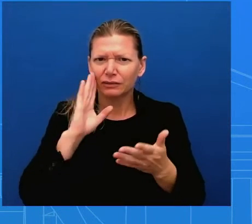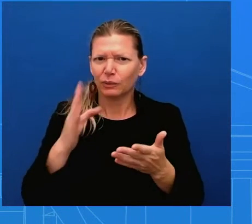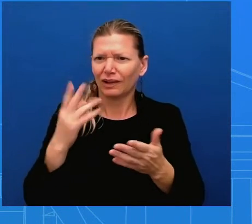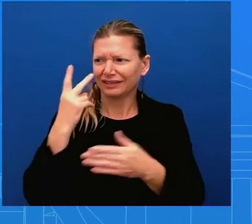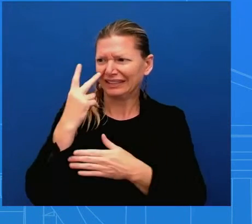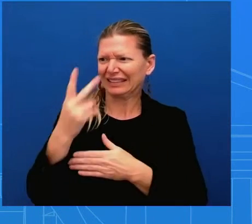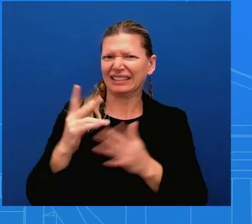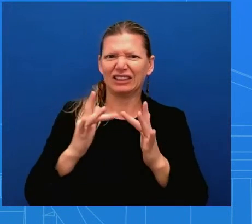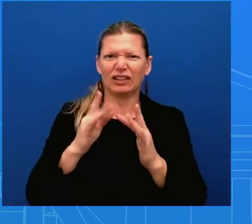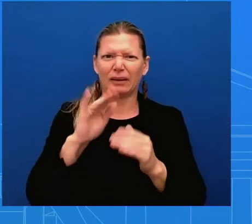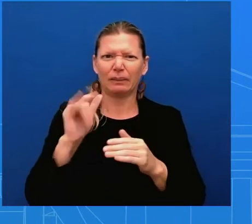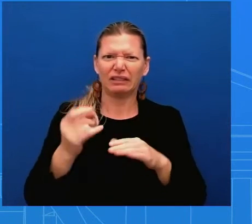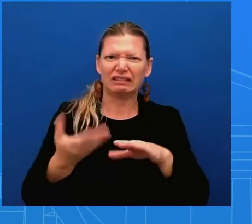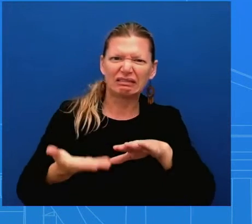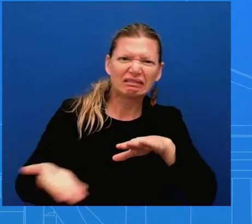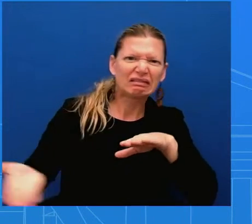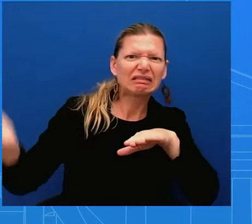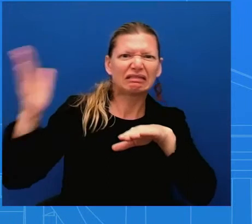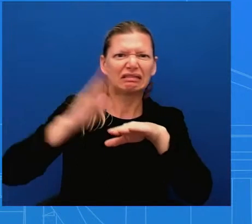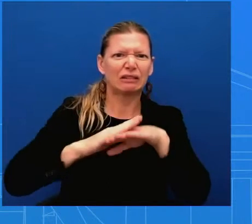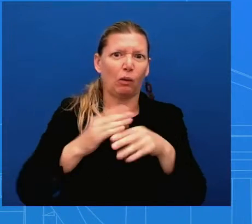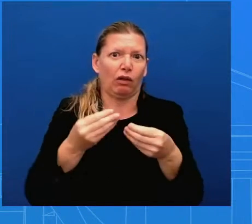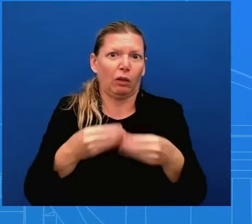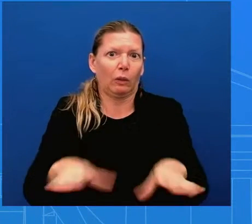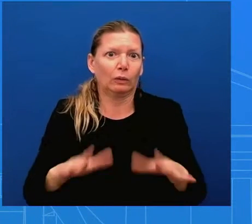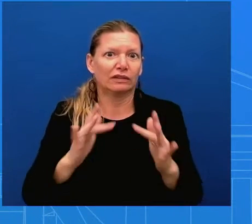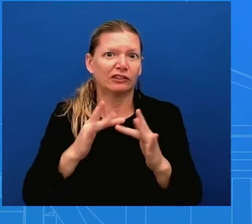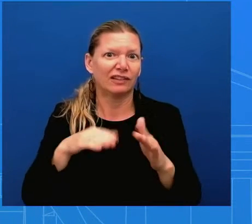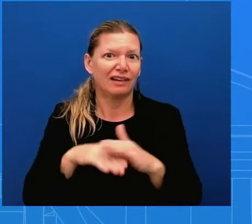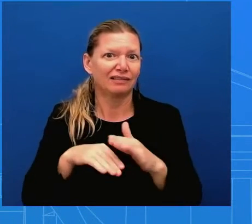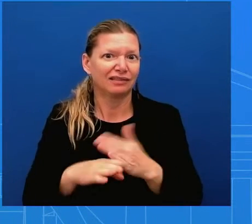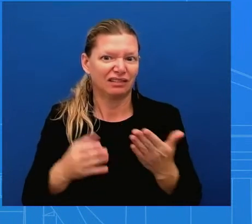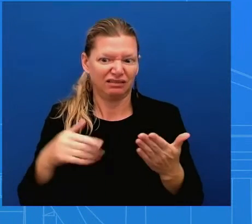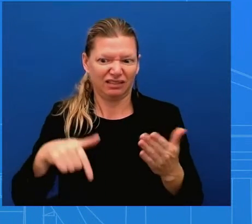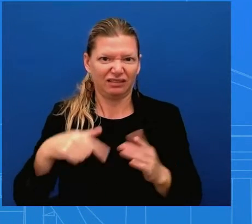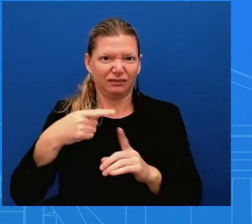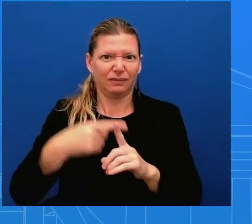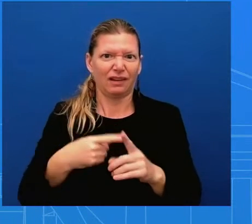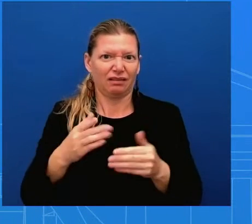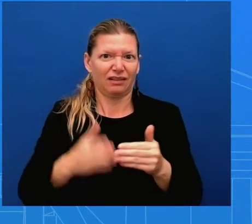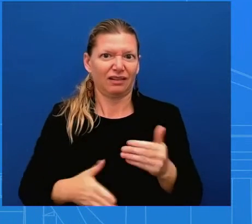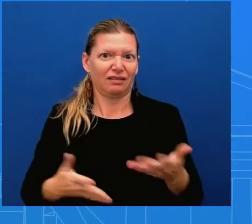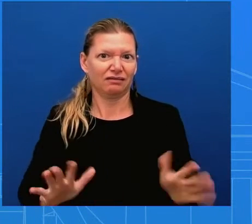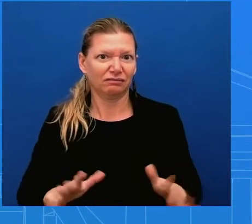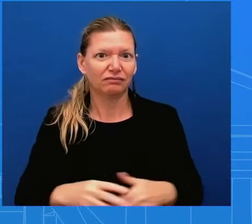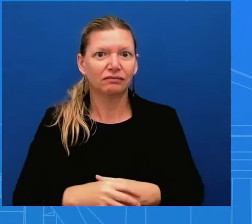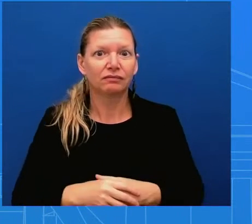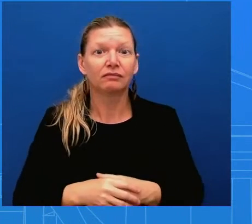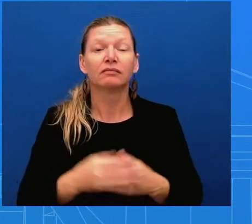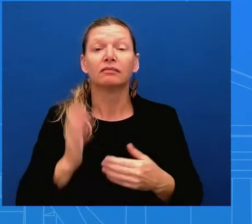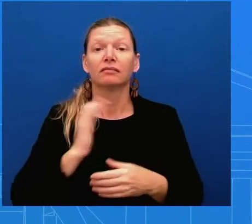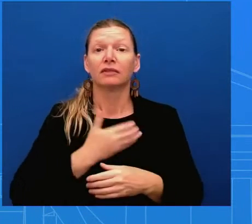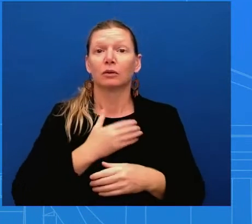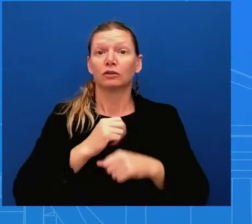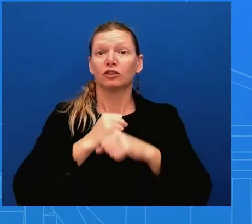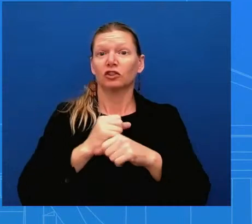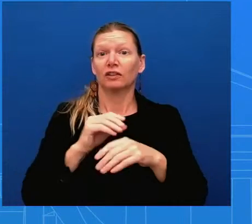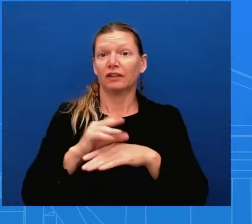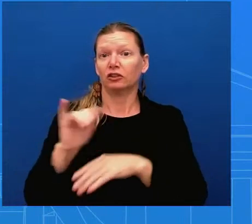With that, as you can see, our National Security Advisor, Jake Sullivan, is here to give a Middle East update. Jake.